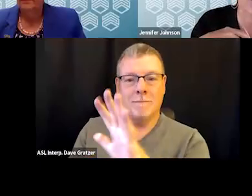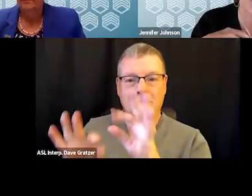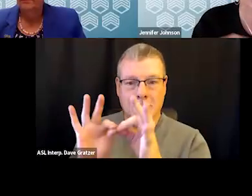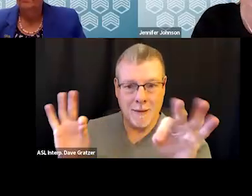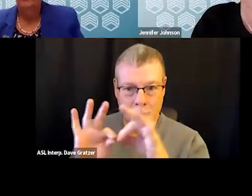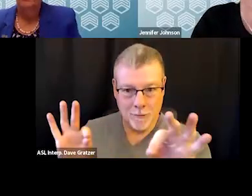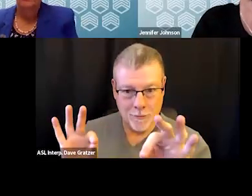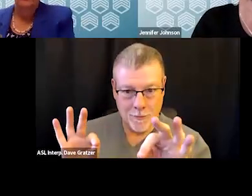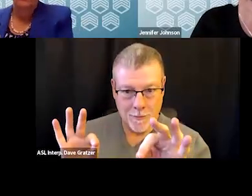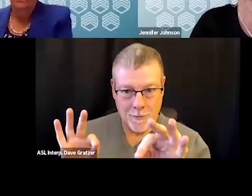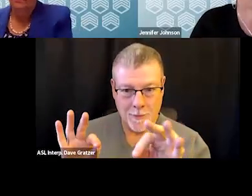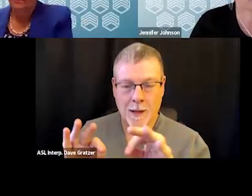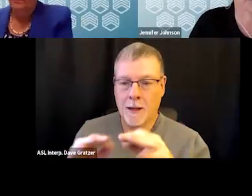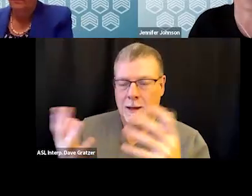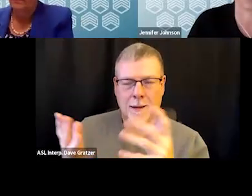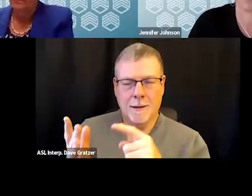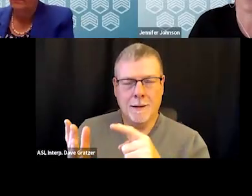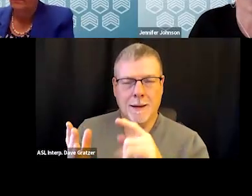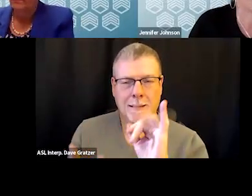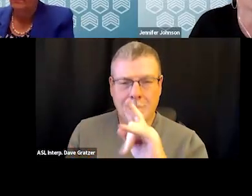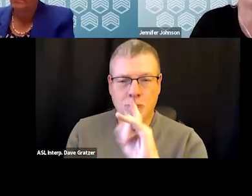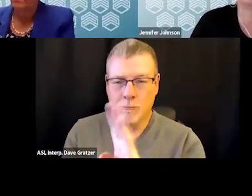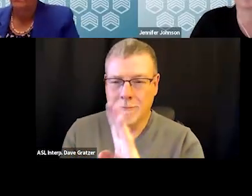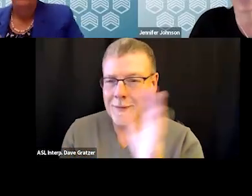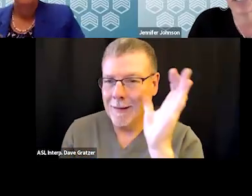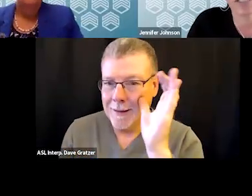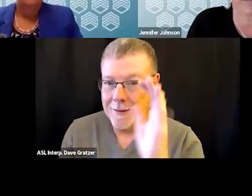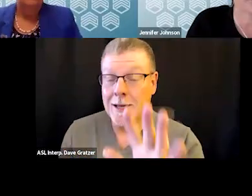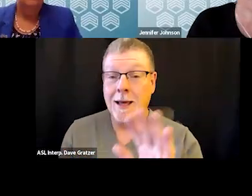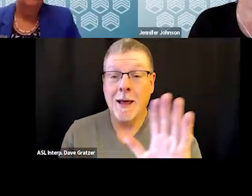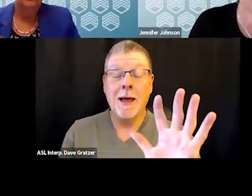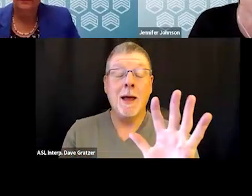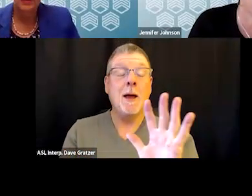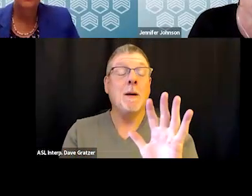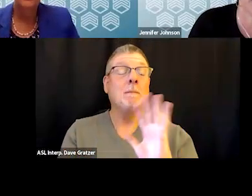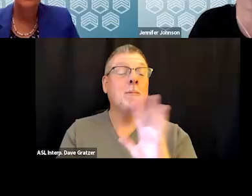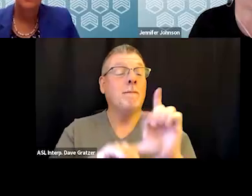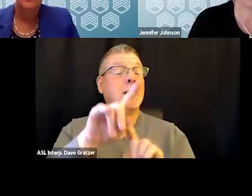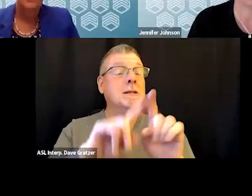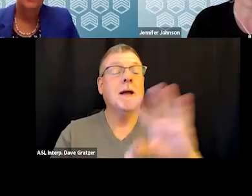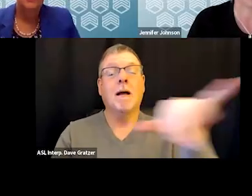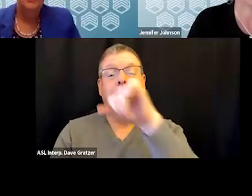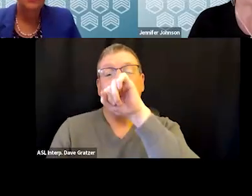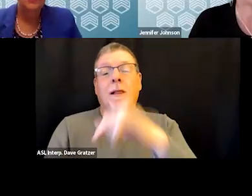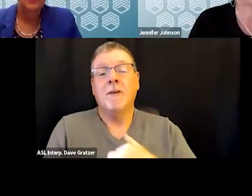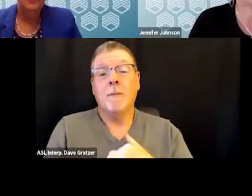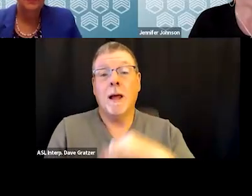What is … What are they saying if we're listening? Uh, a movie star is in love with me. Um, that's called erotomanic delusion.